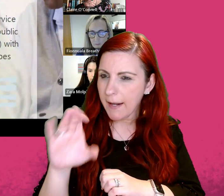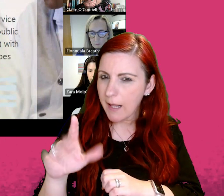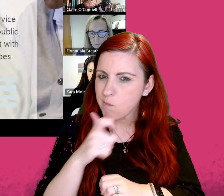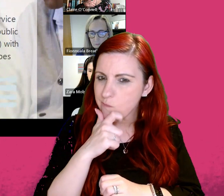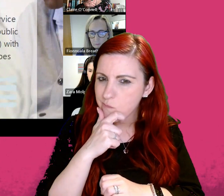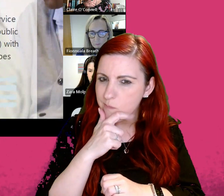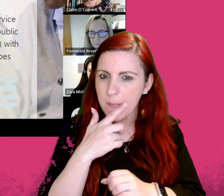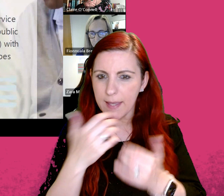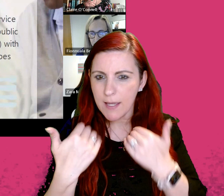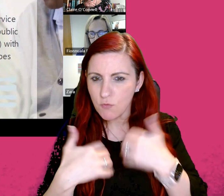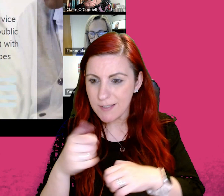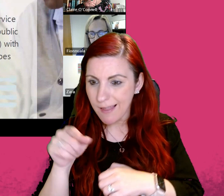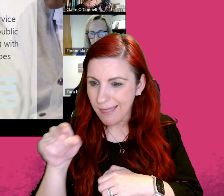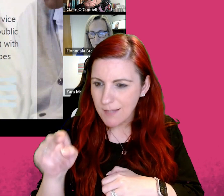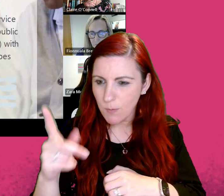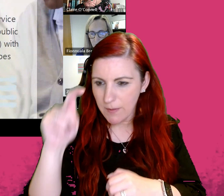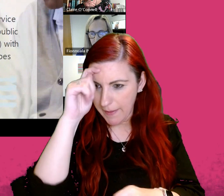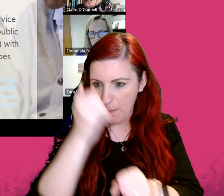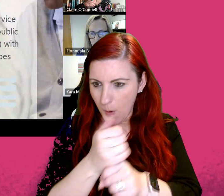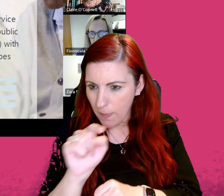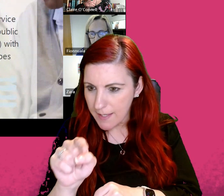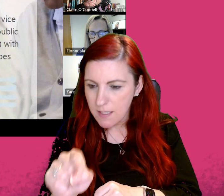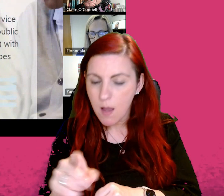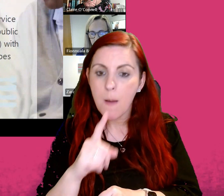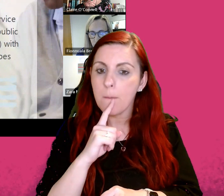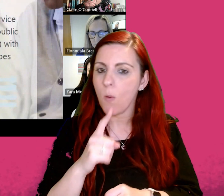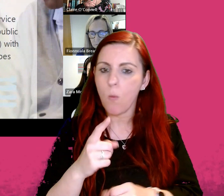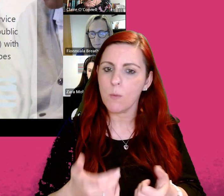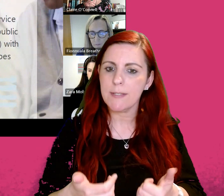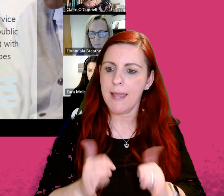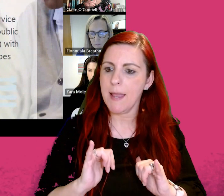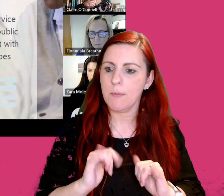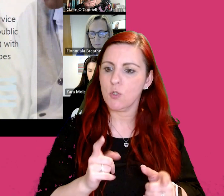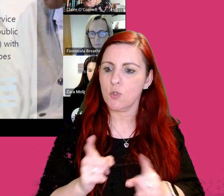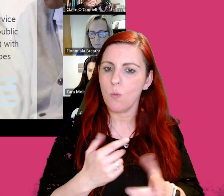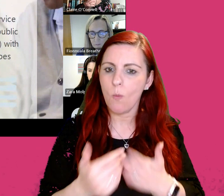needs to be looked at here but what we didn't tend to do was ask the real experts the patients